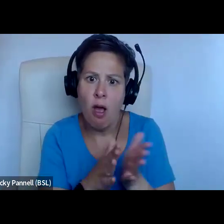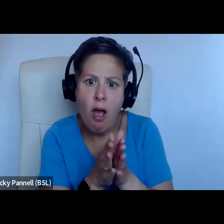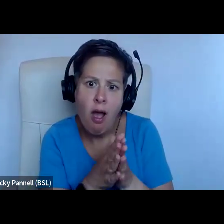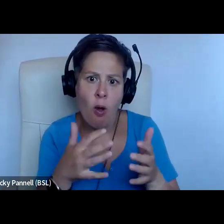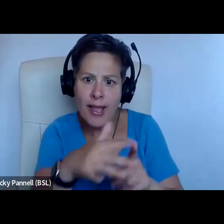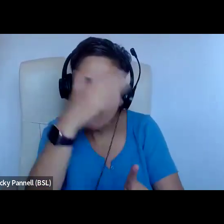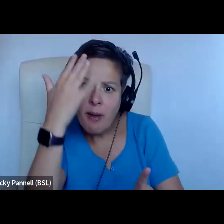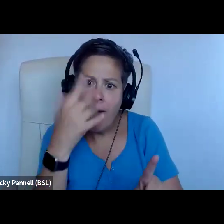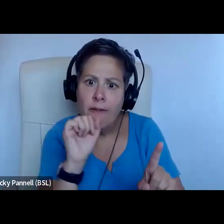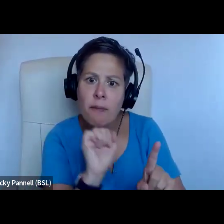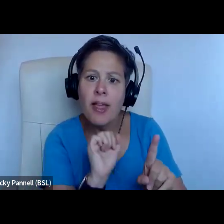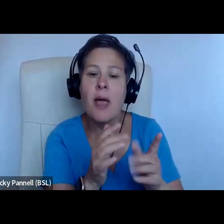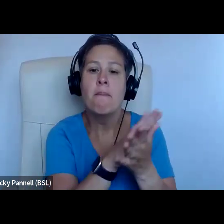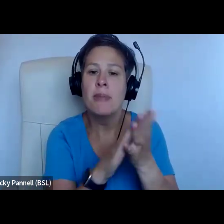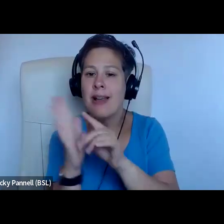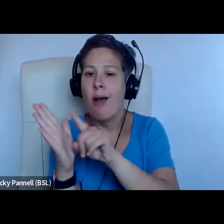maybe they'll move at least towards your position.